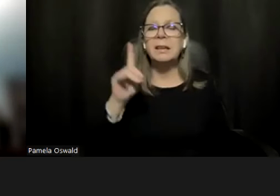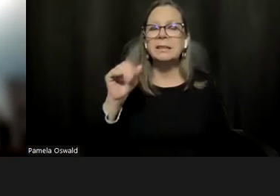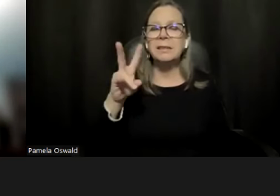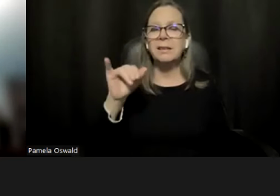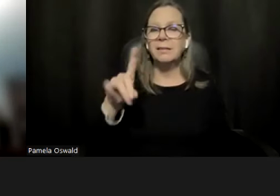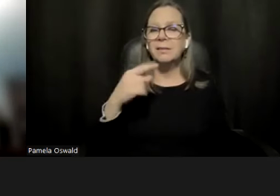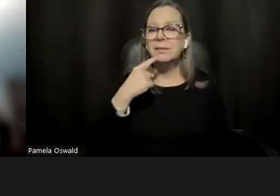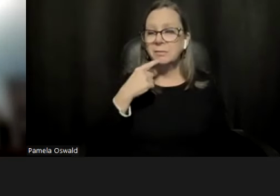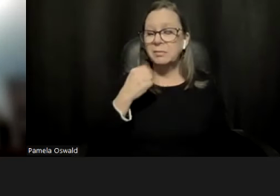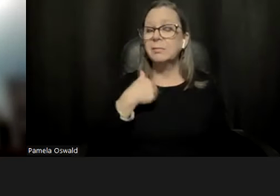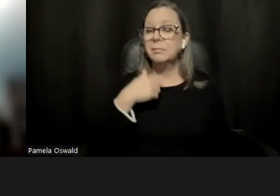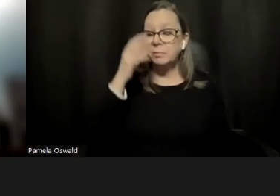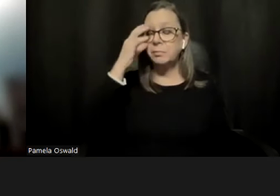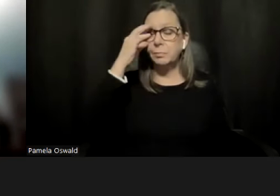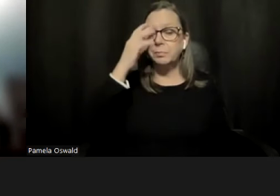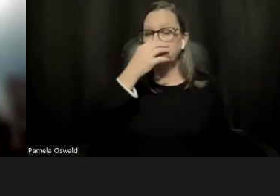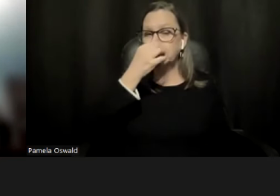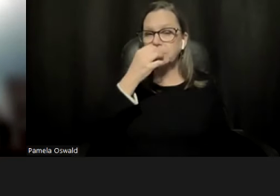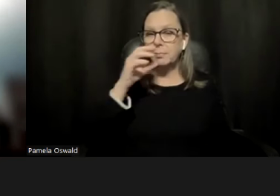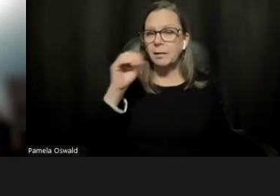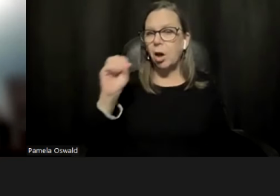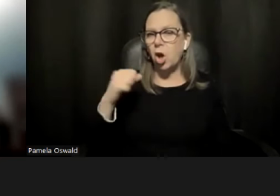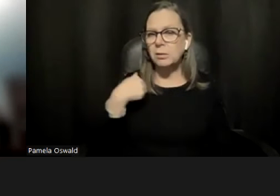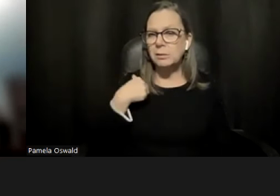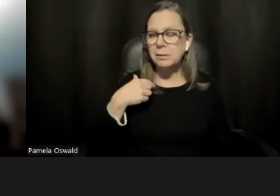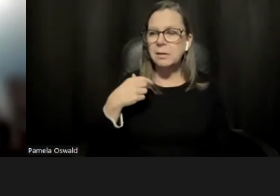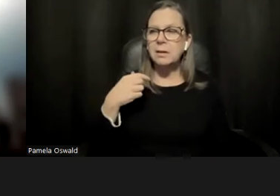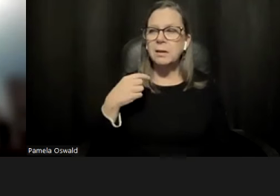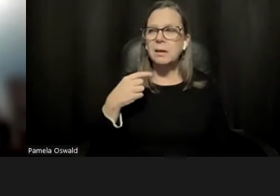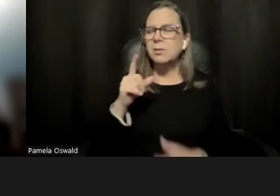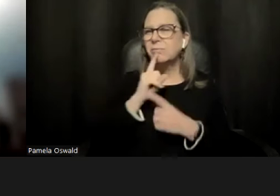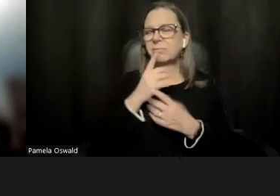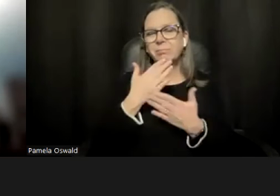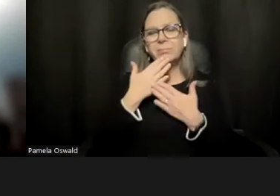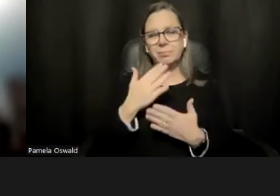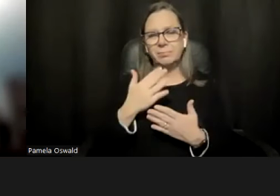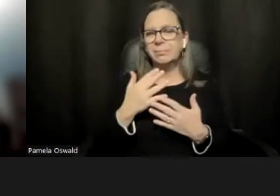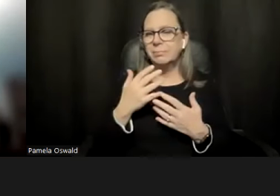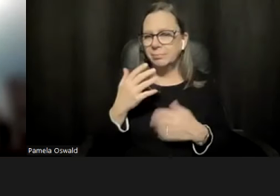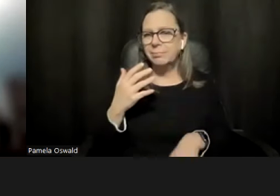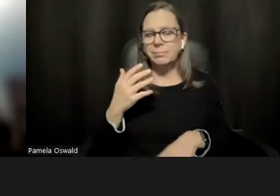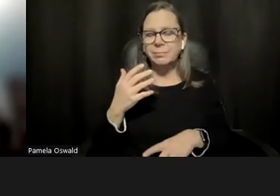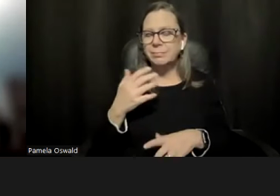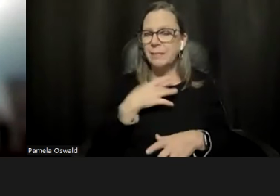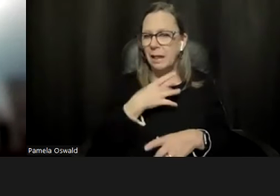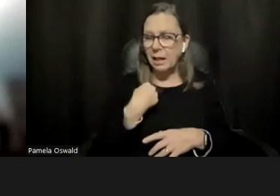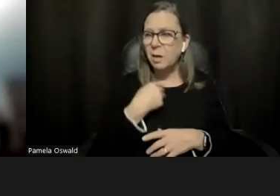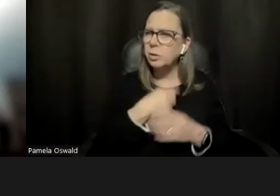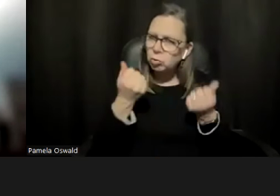I appreciate what you are doing and I like that we are trying to be inclusive and plan